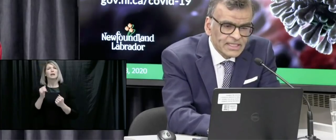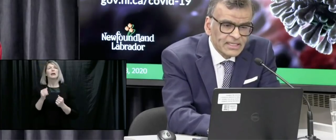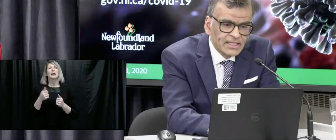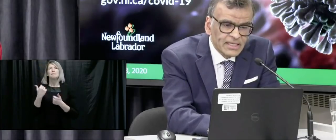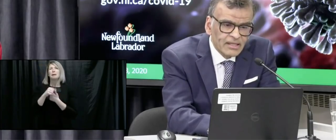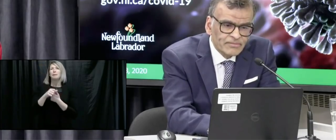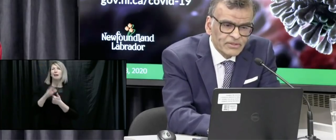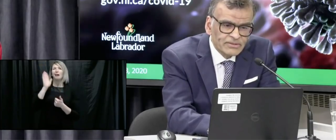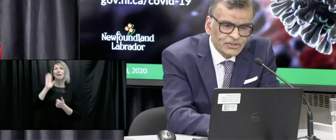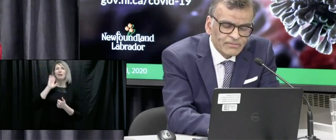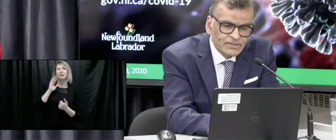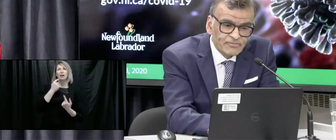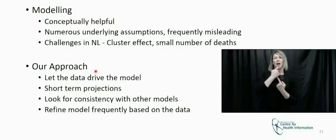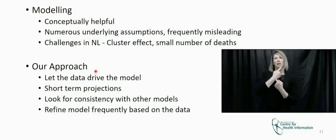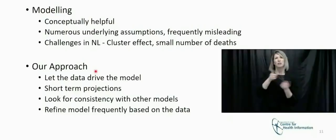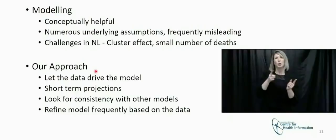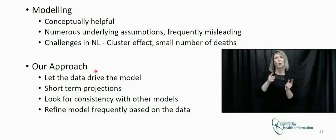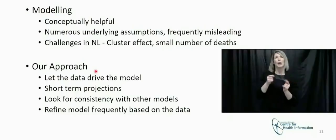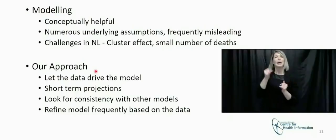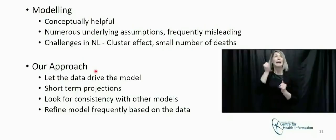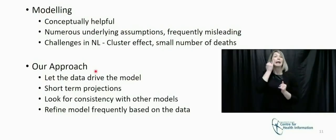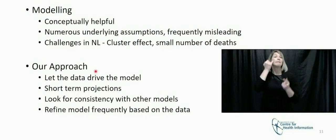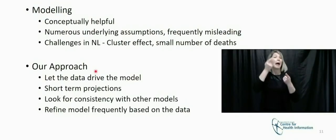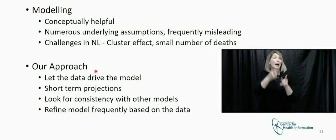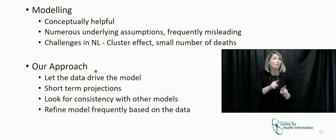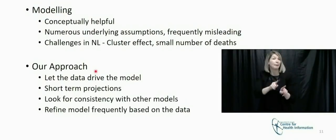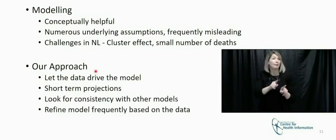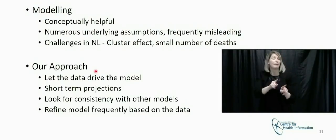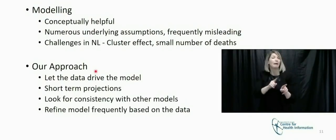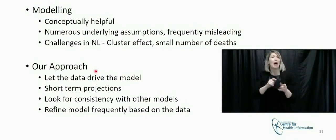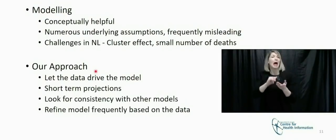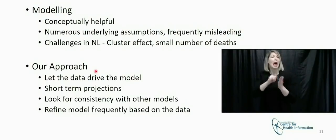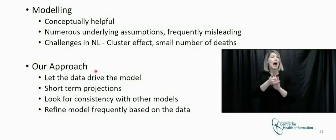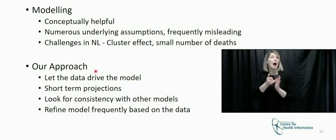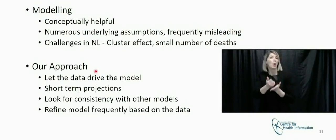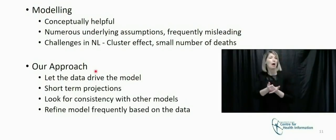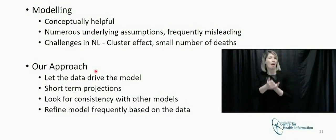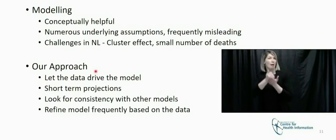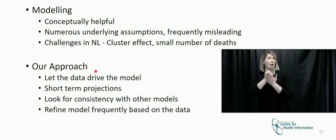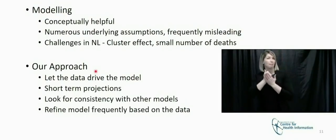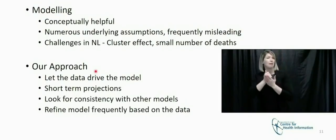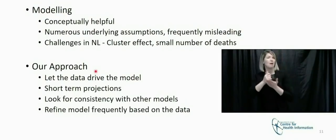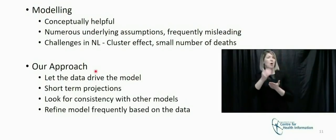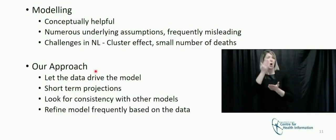HELPFUL. IF YOU THINK ABOUT THESE WHAT IF SCENARIOS IT WILL HELP YOU IN